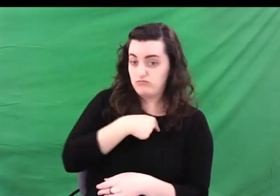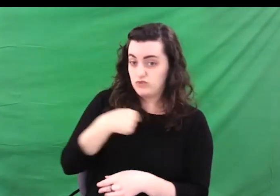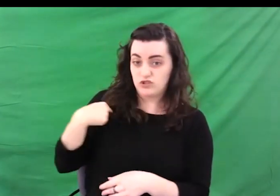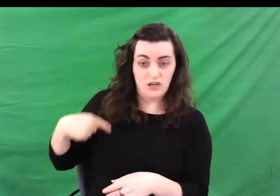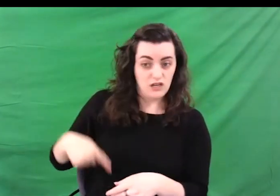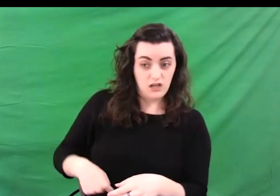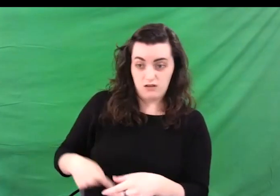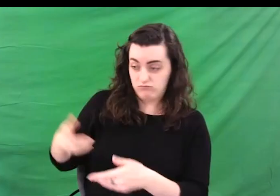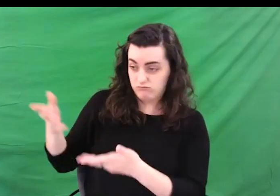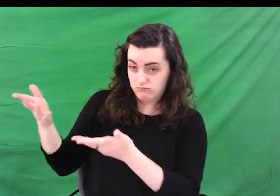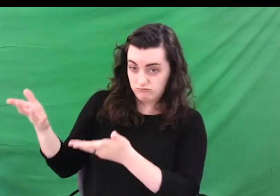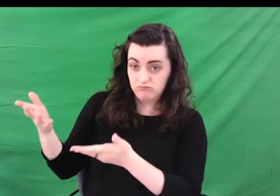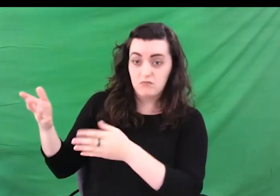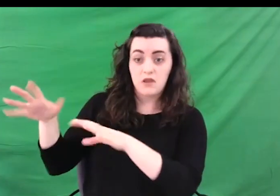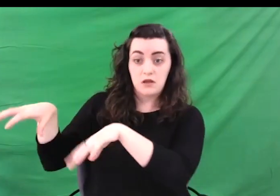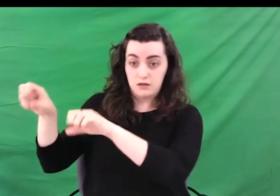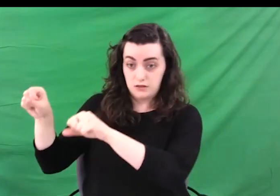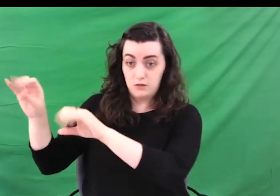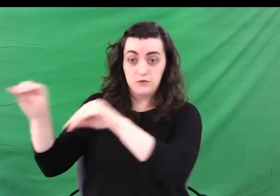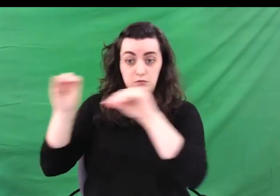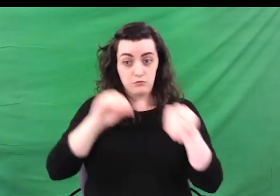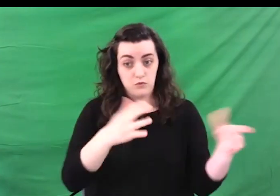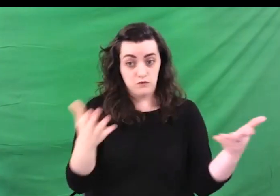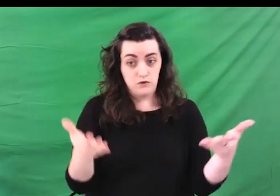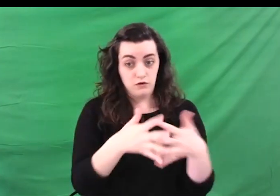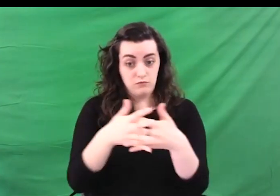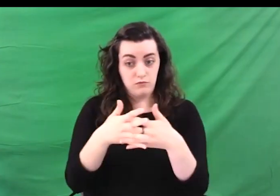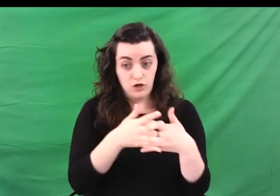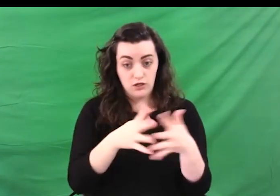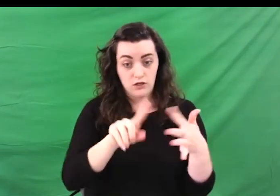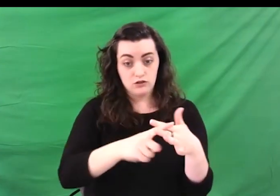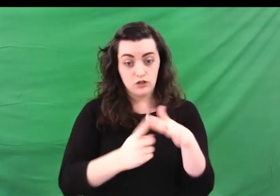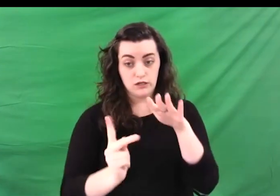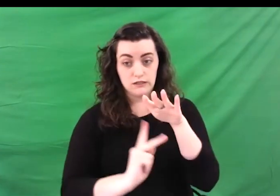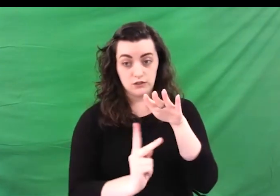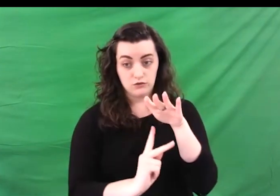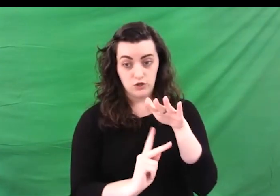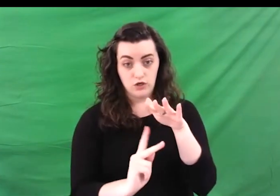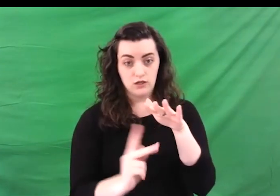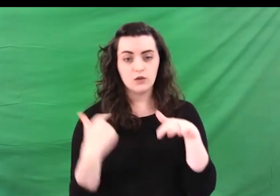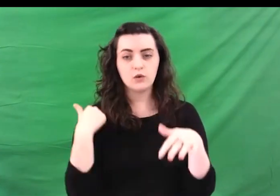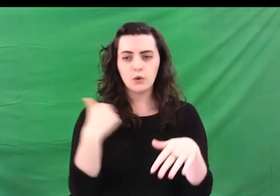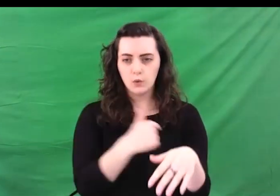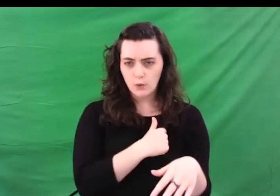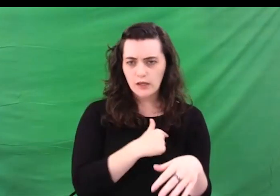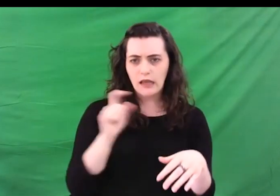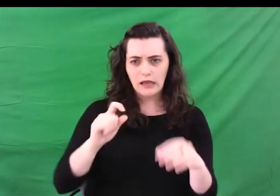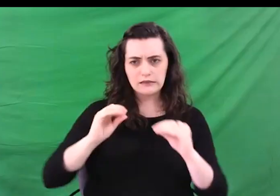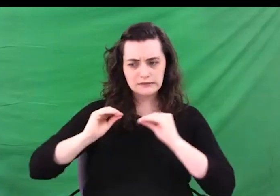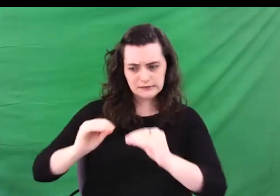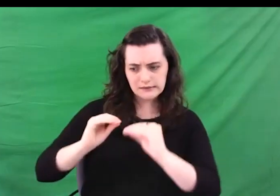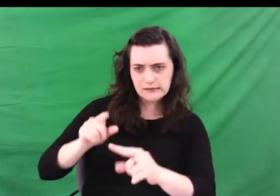when he came to America and started kindergarten. We were teaching him not only language--